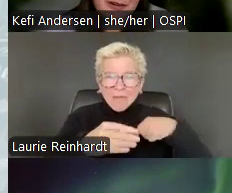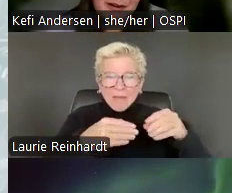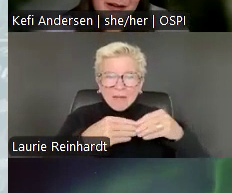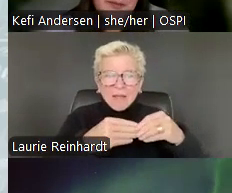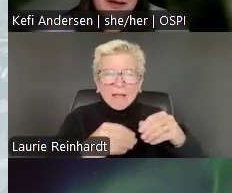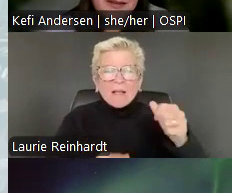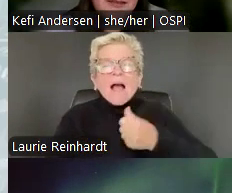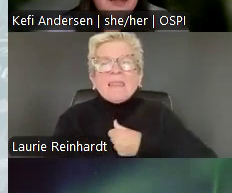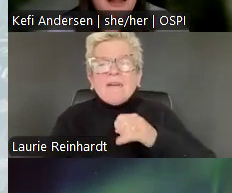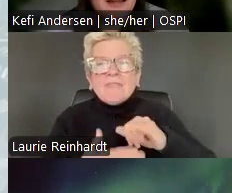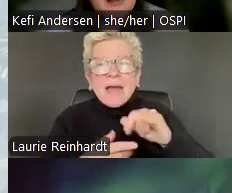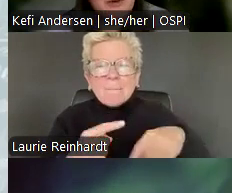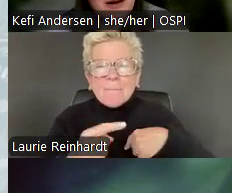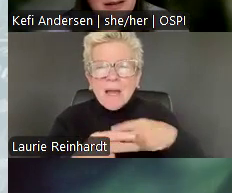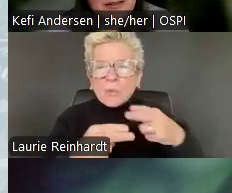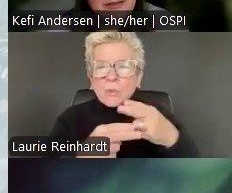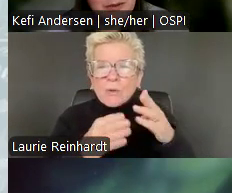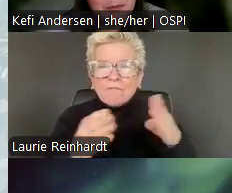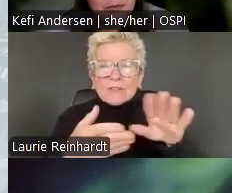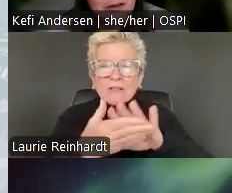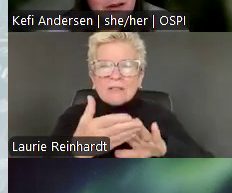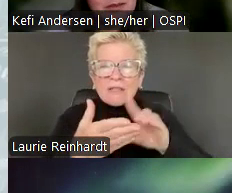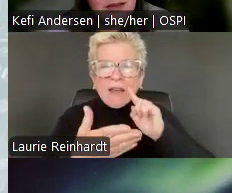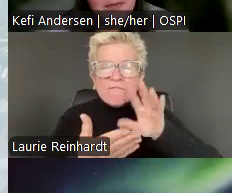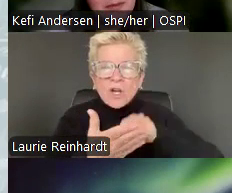Learning because I feel like you are kind of doing the preventative steps